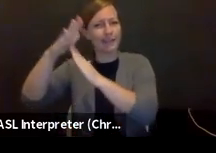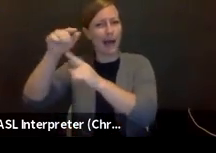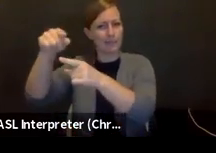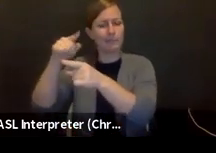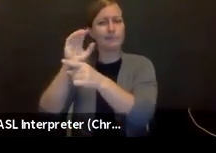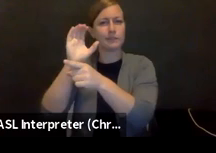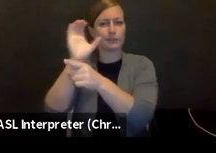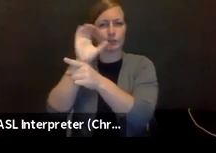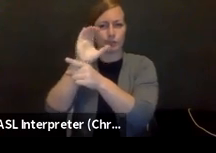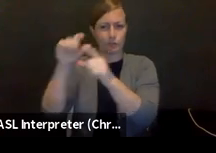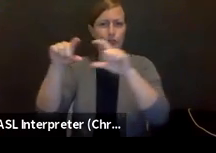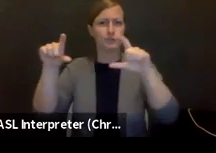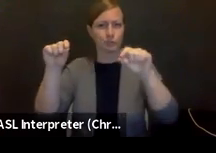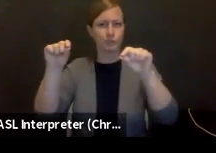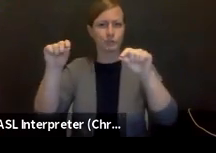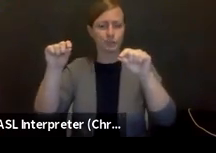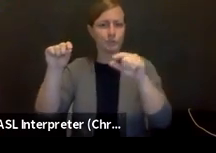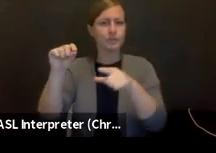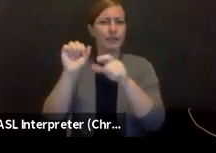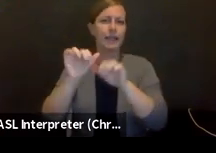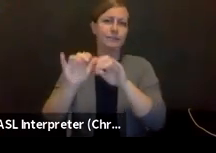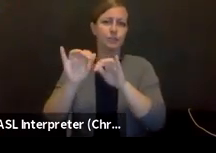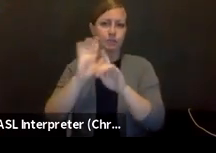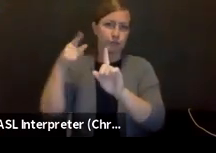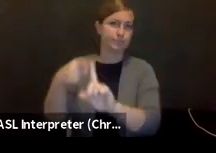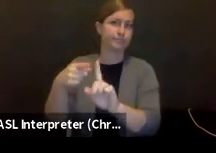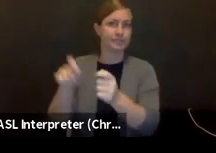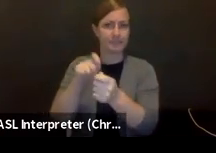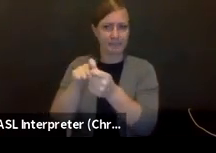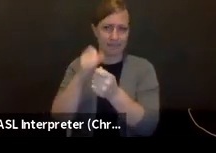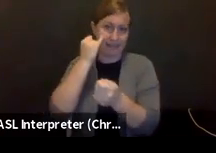ESD 189 - Amy Colburn: I could also search at the top here and look for if I knew what I had titled an assignment.